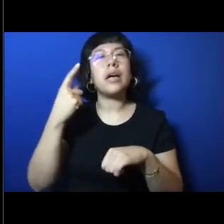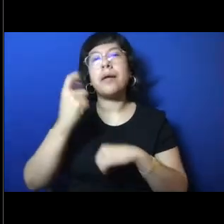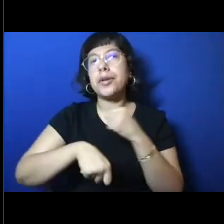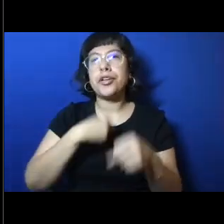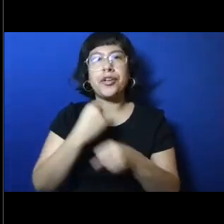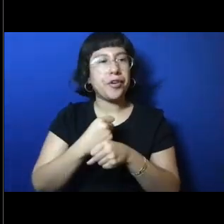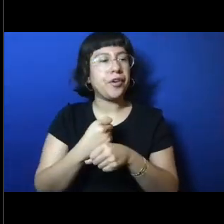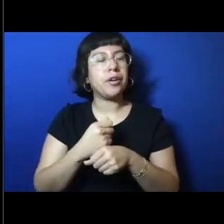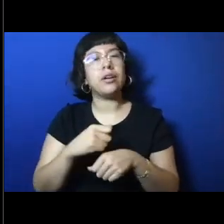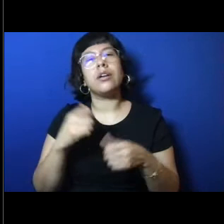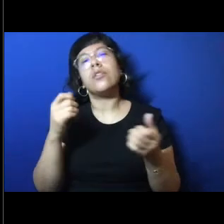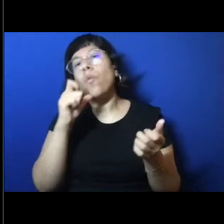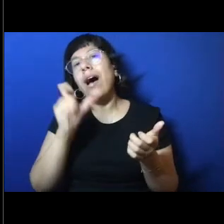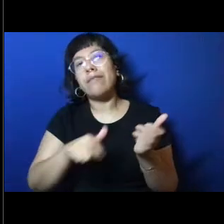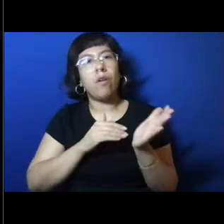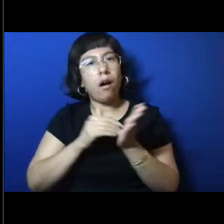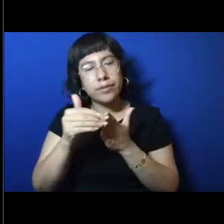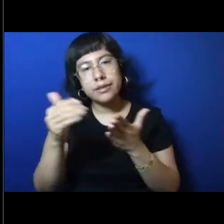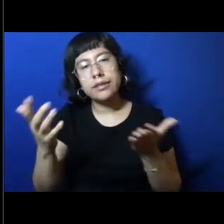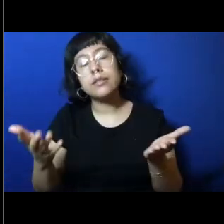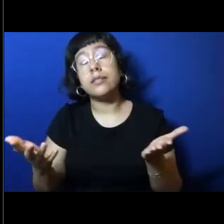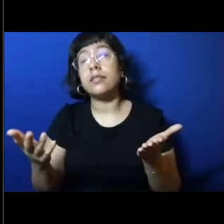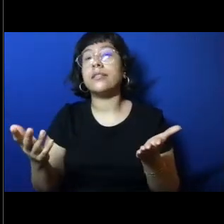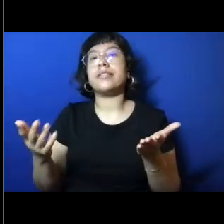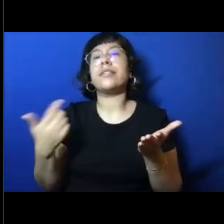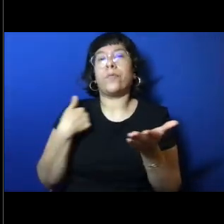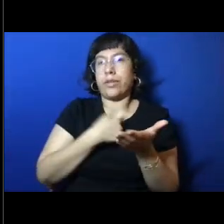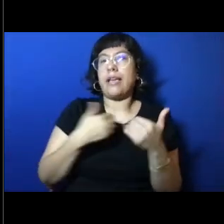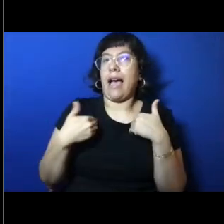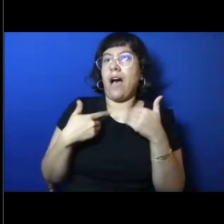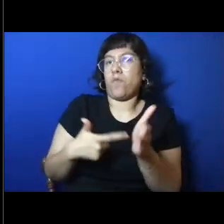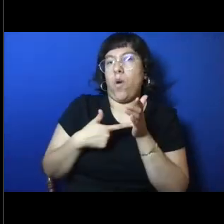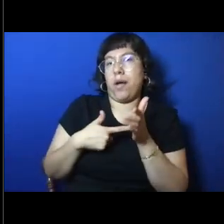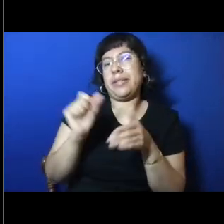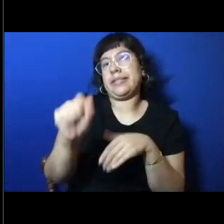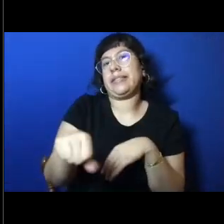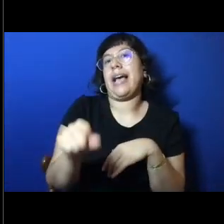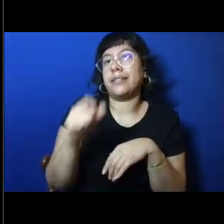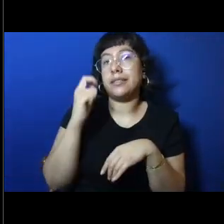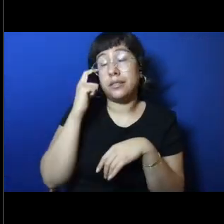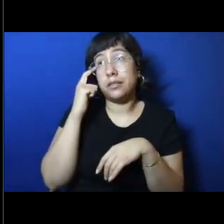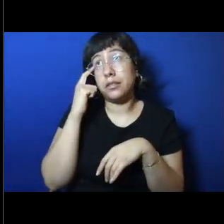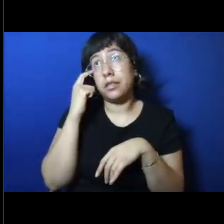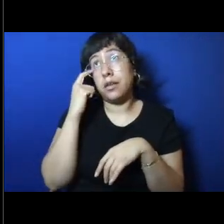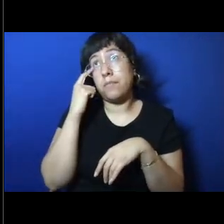We have our specific requirements that we can, we can meet with just a couple of launches in every couple of years.